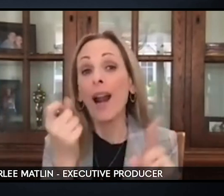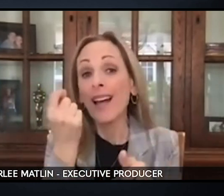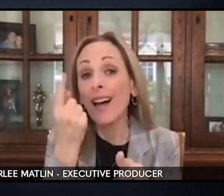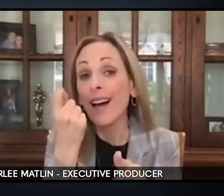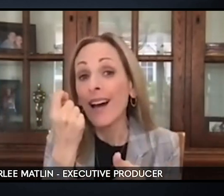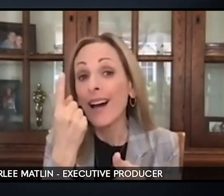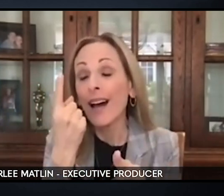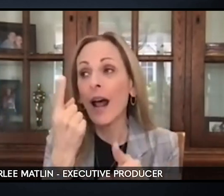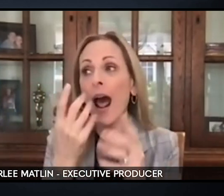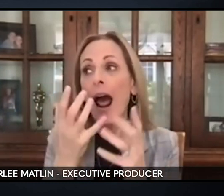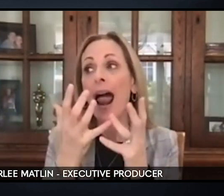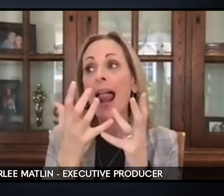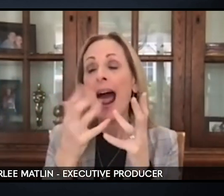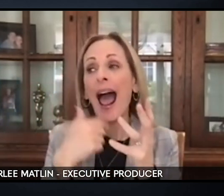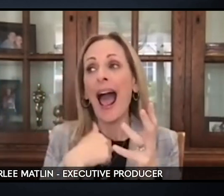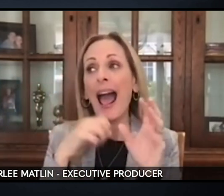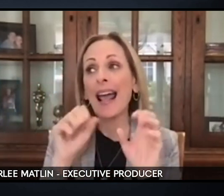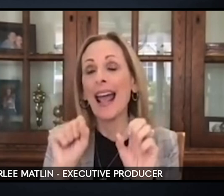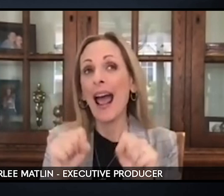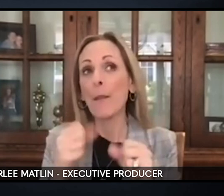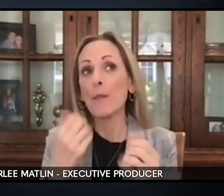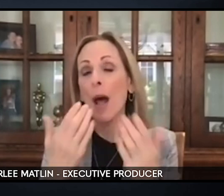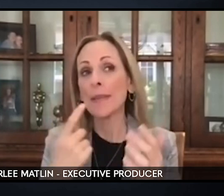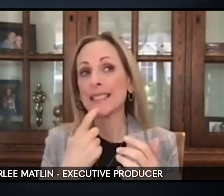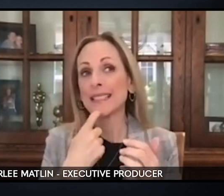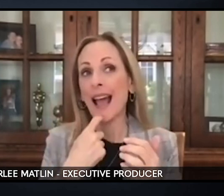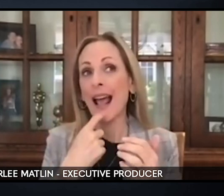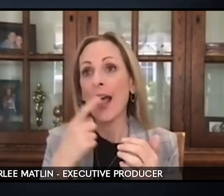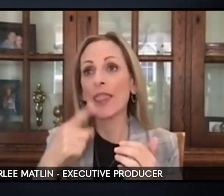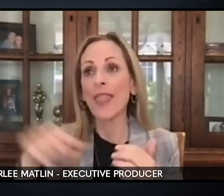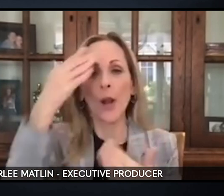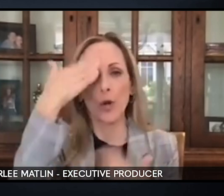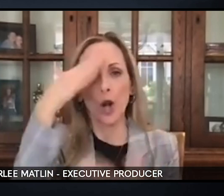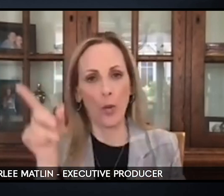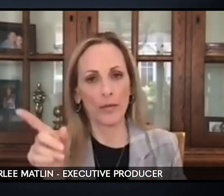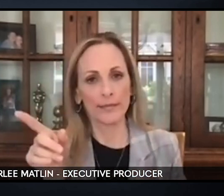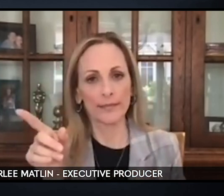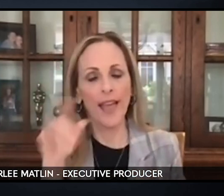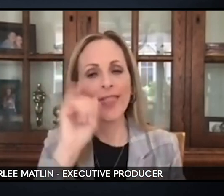in terms of the community been used quite a bit. I can probably say that